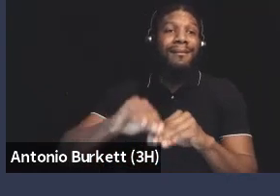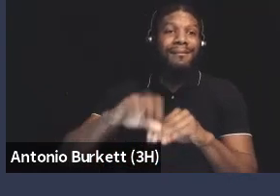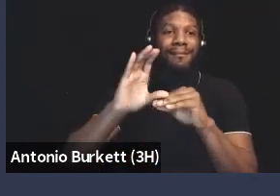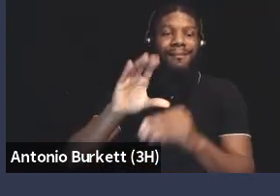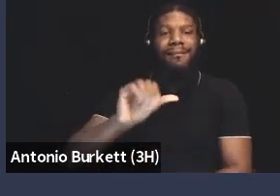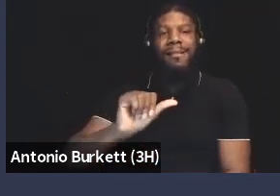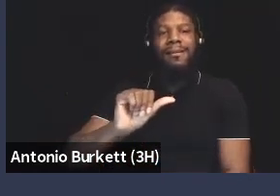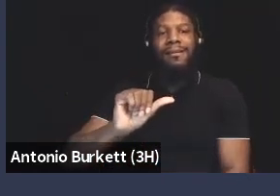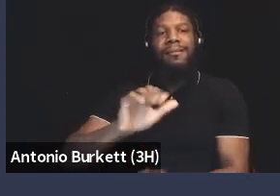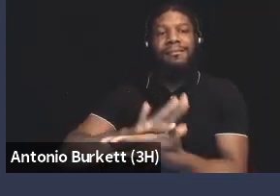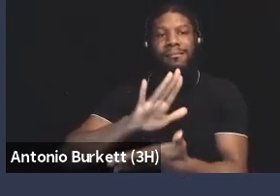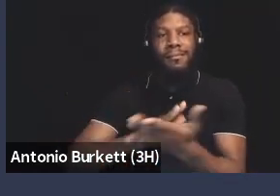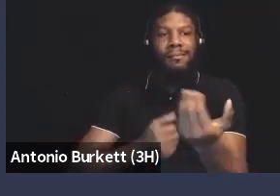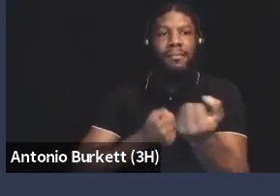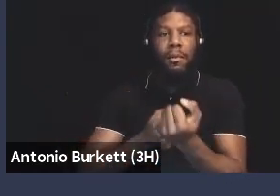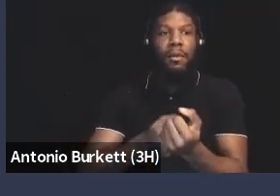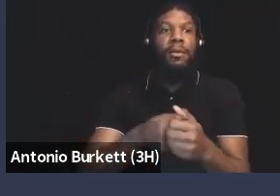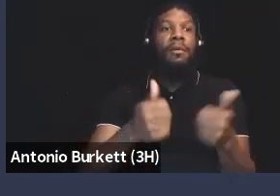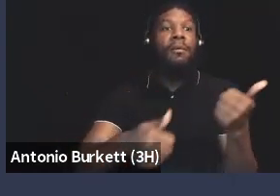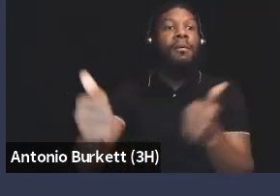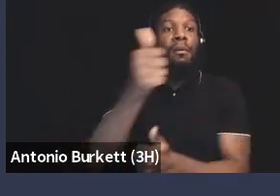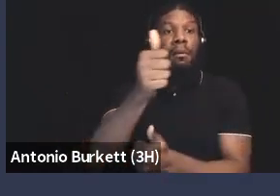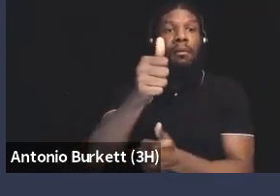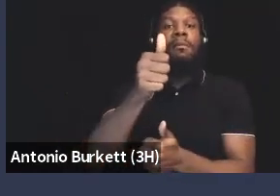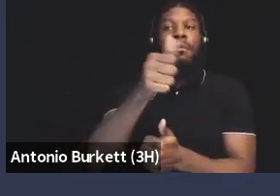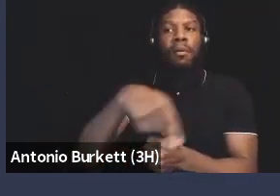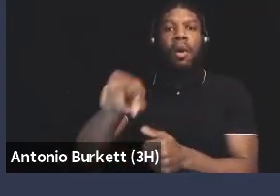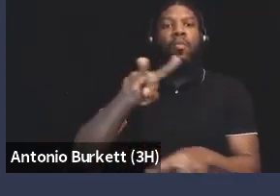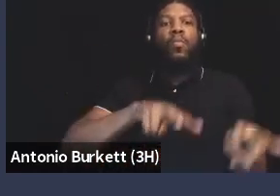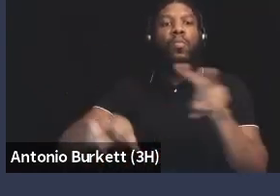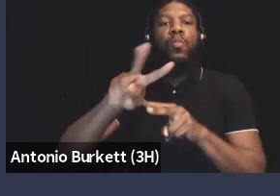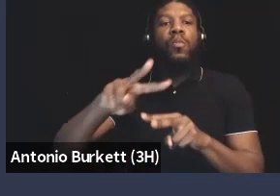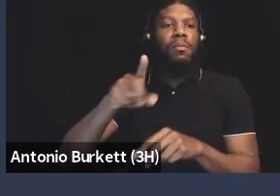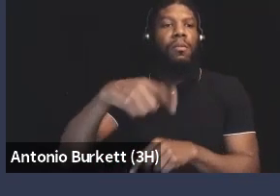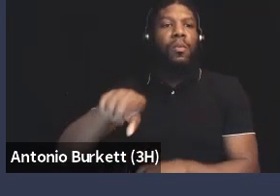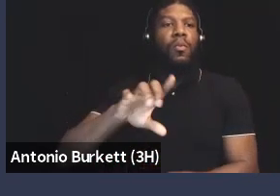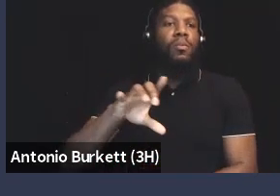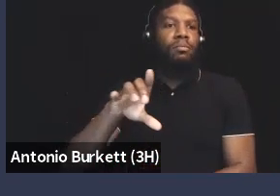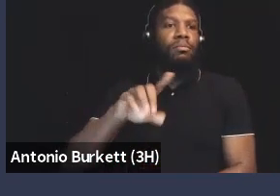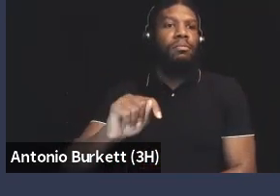faculty who is in charge of all the thesis students to see like how we can support them,